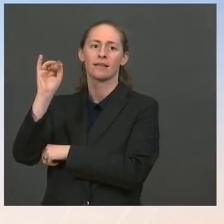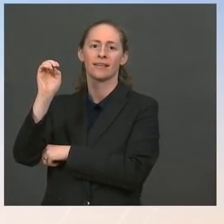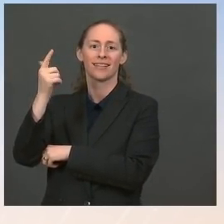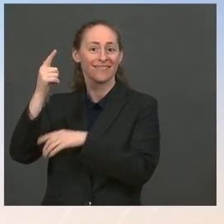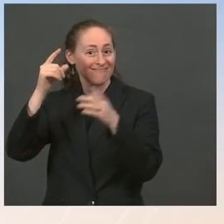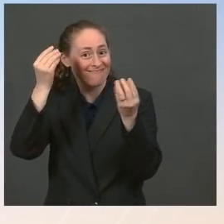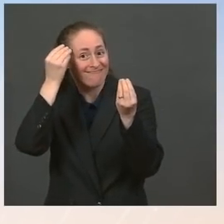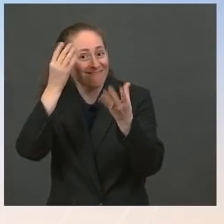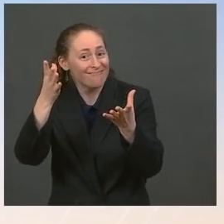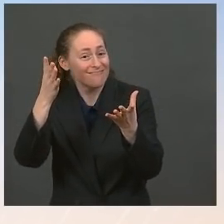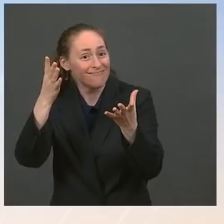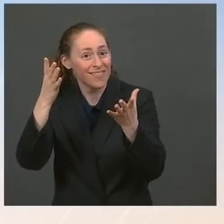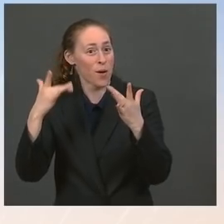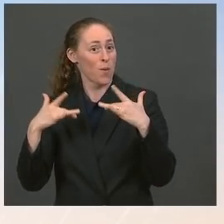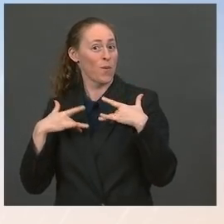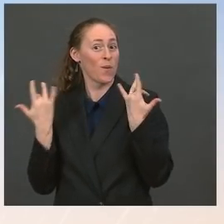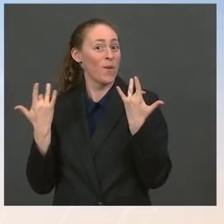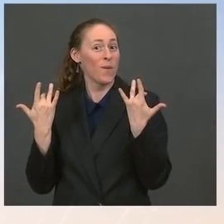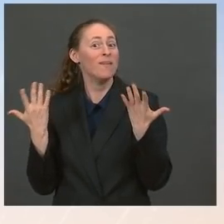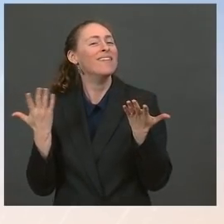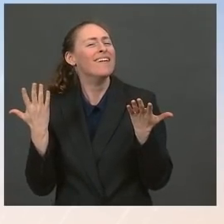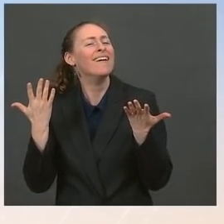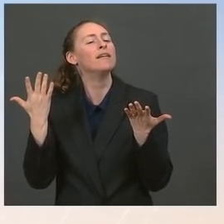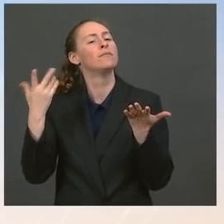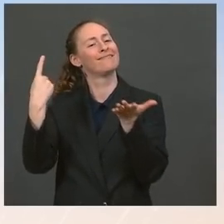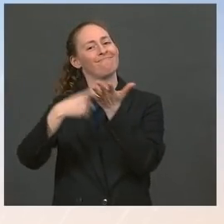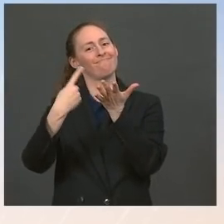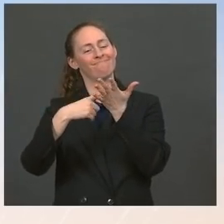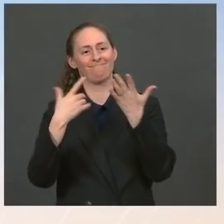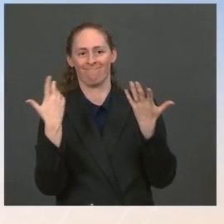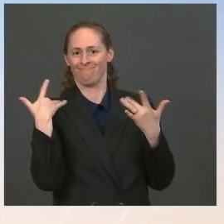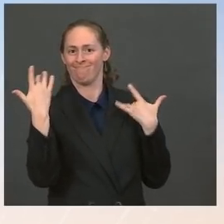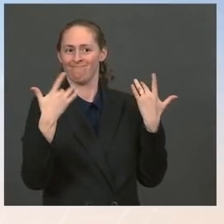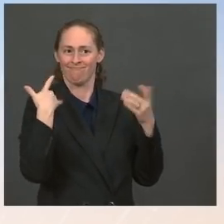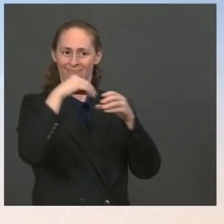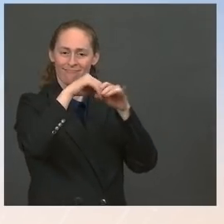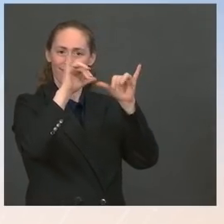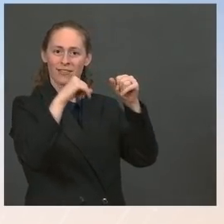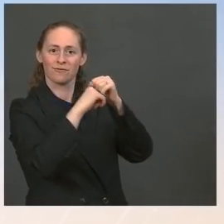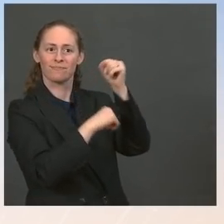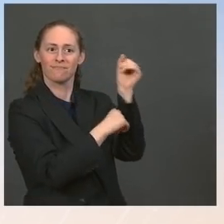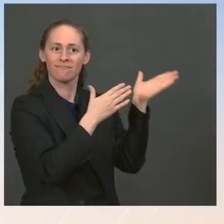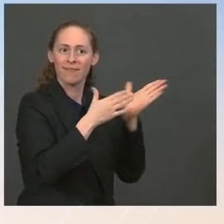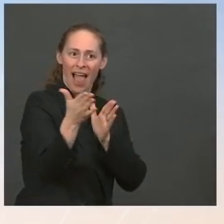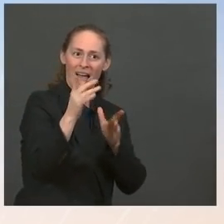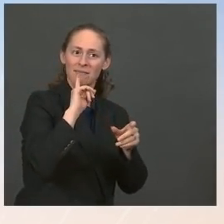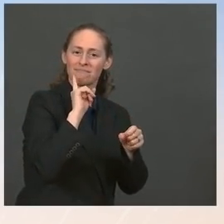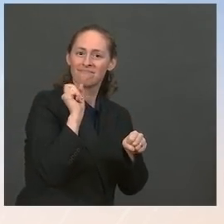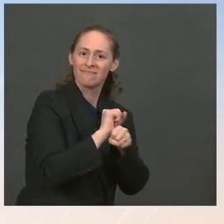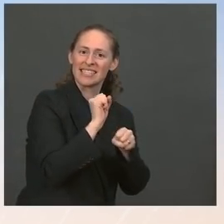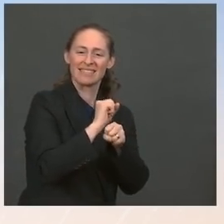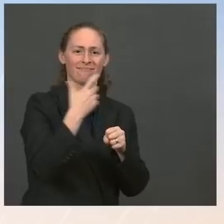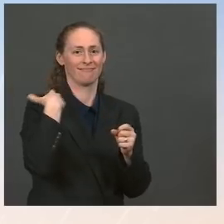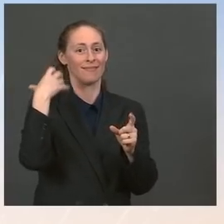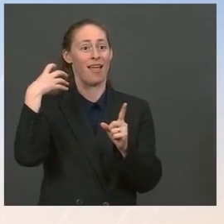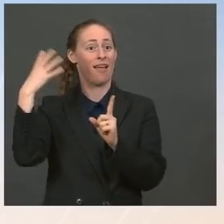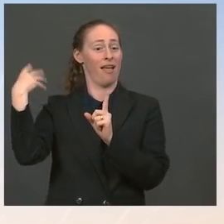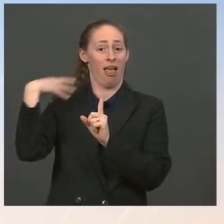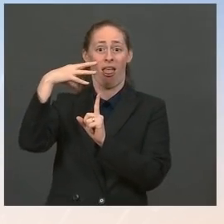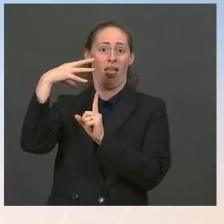the President's Bipartisan Infrastructure Deal. I don't want to steal the Secretary's thunder, but as you all know, the once-in-a-generation bill